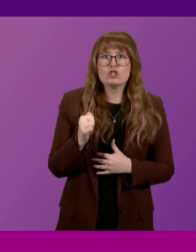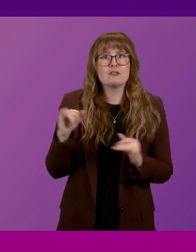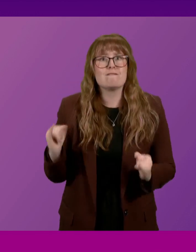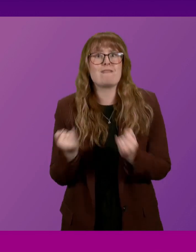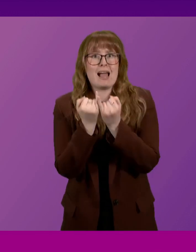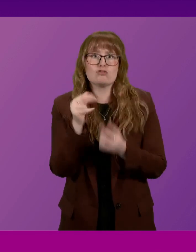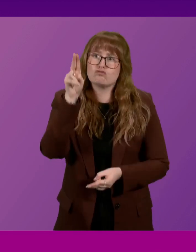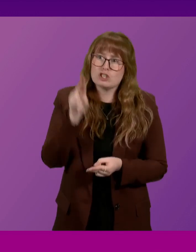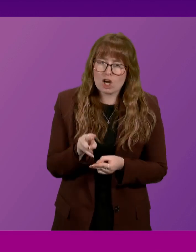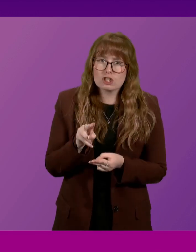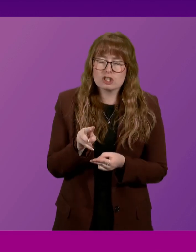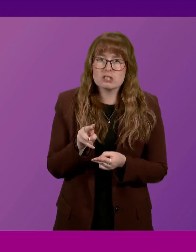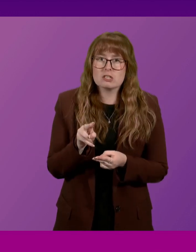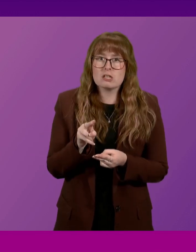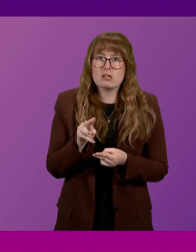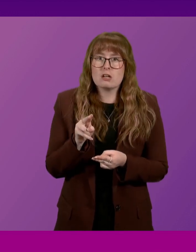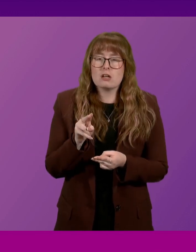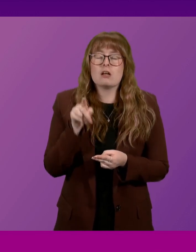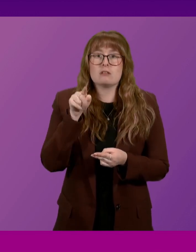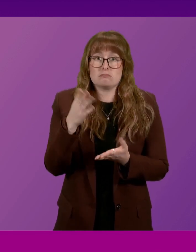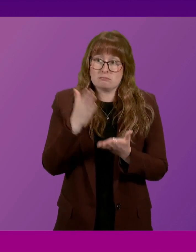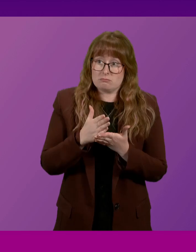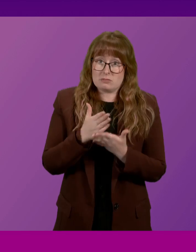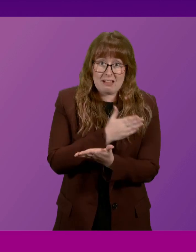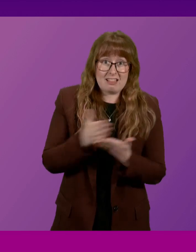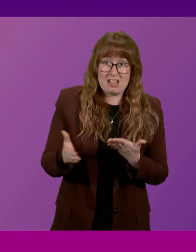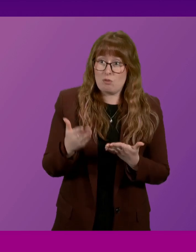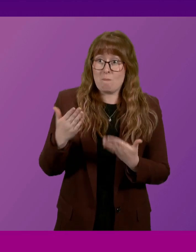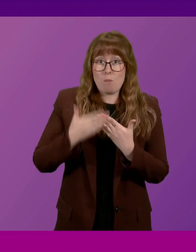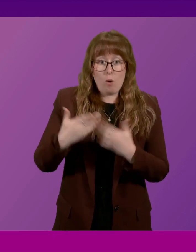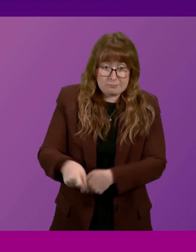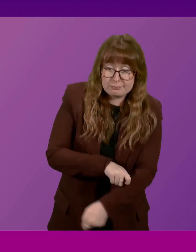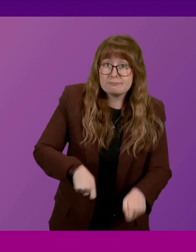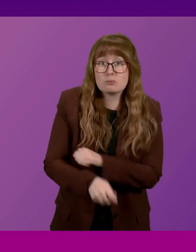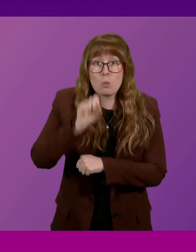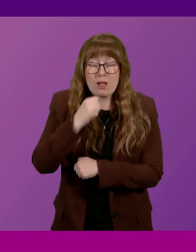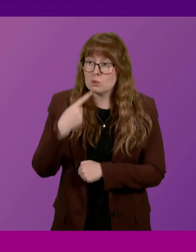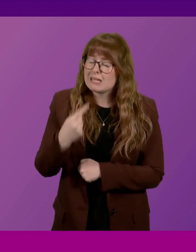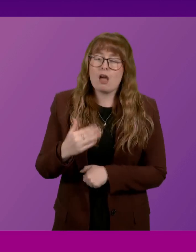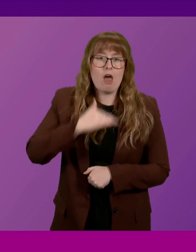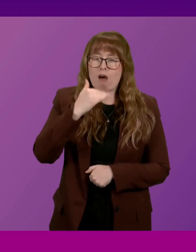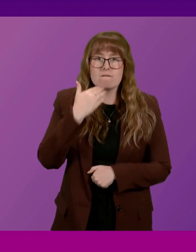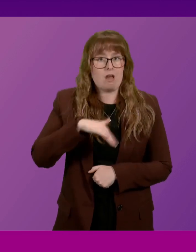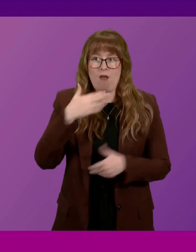Unit incentivise its efforts? Will he say that enough is enough? Will his Government deliver